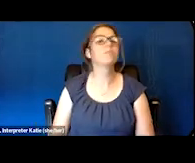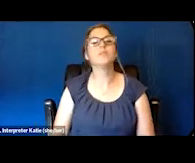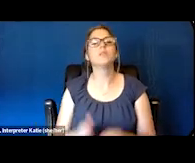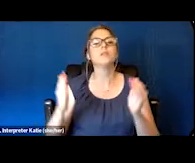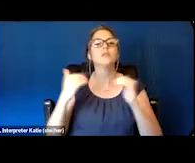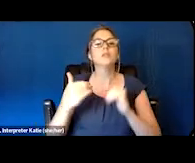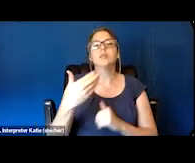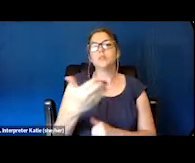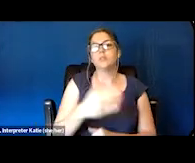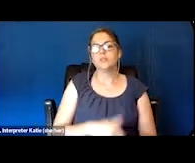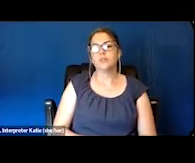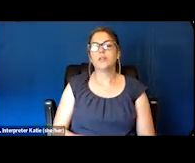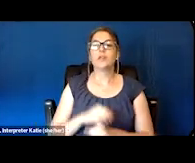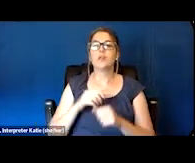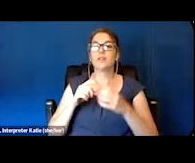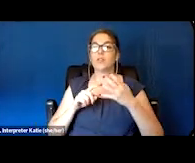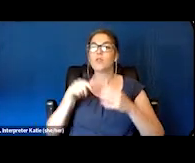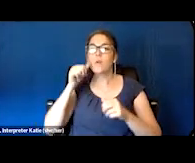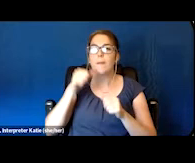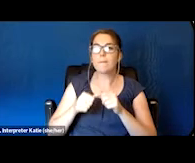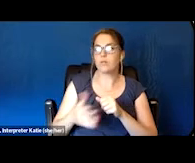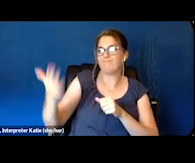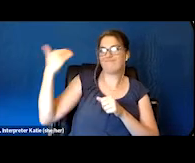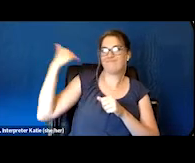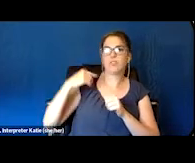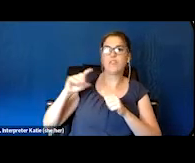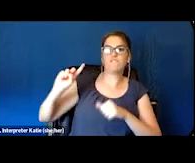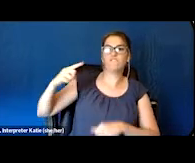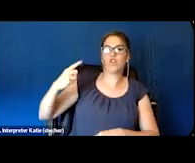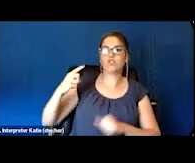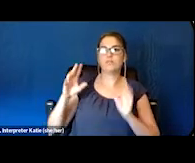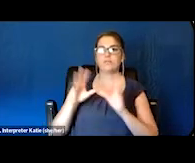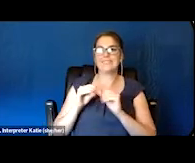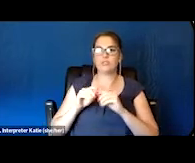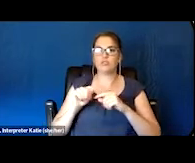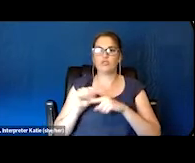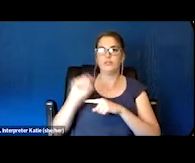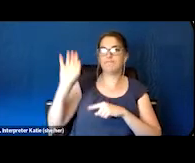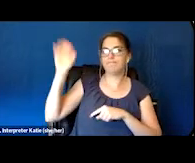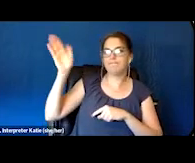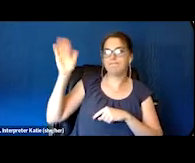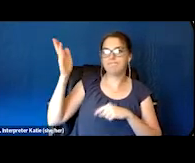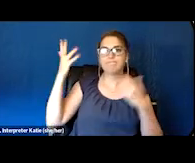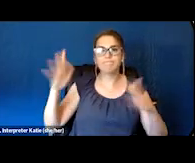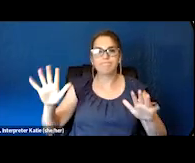but we really wanted to emphasize how important trauma-informed care is when you are meeting people where they are